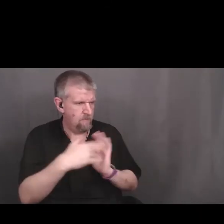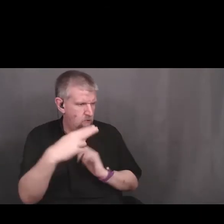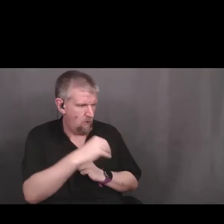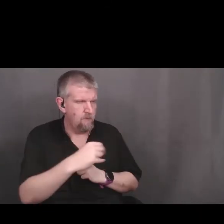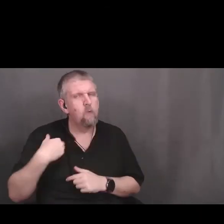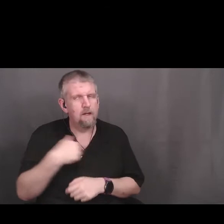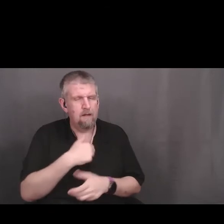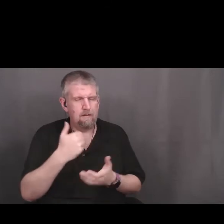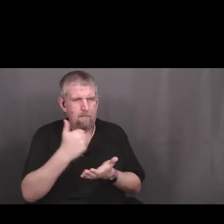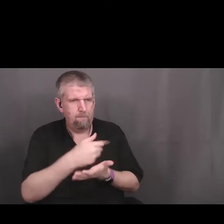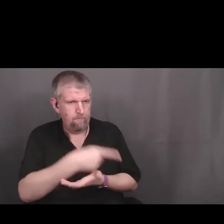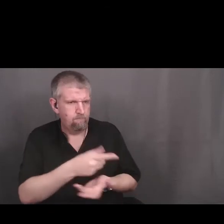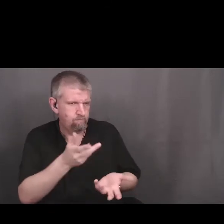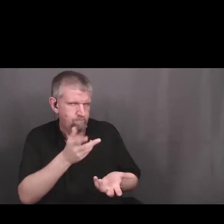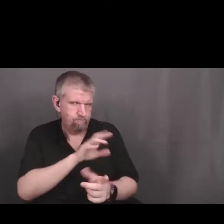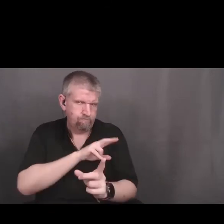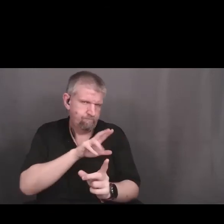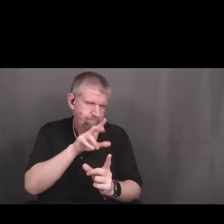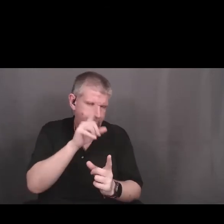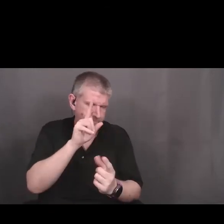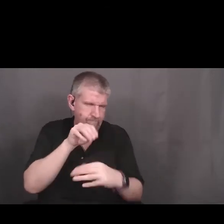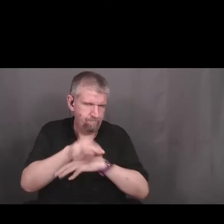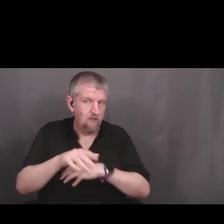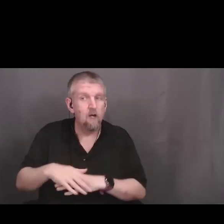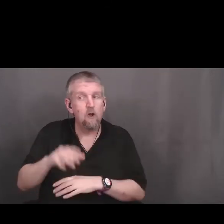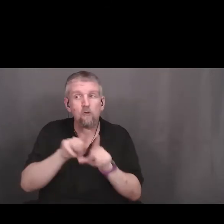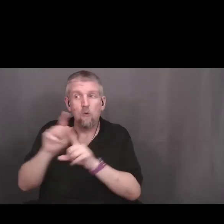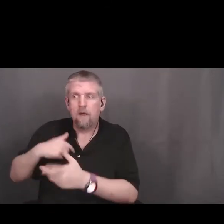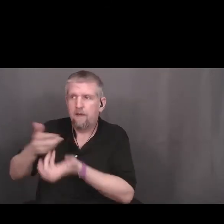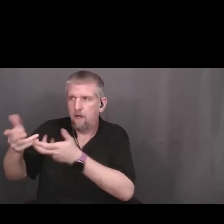along with, we also advise landlords of what they have to do